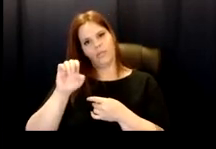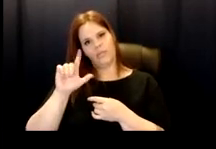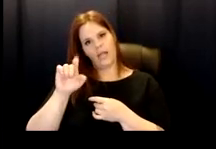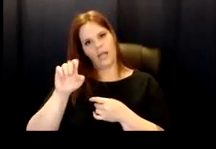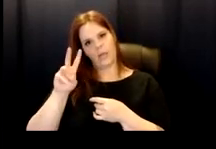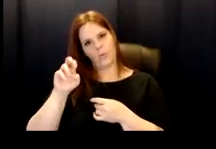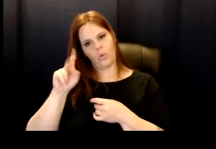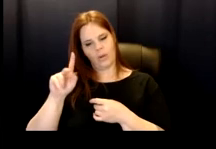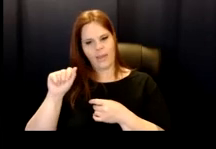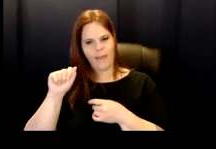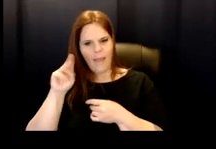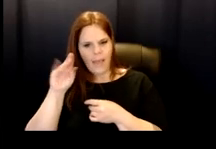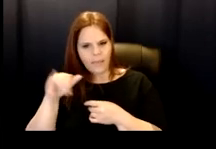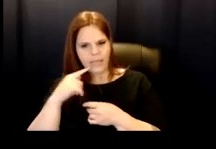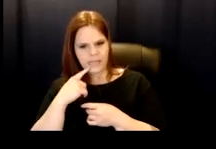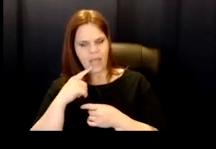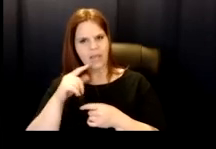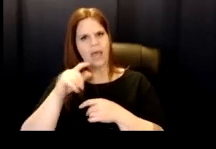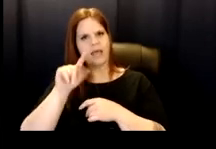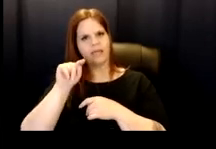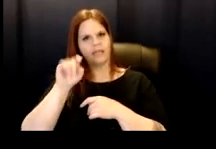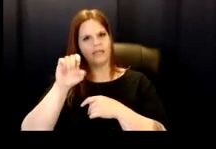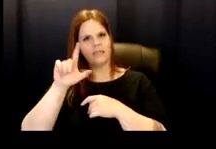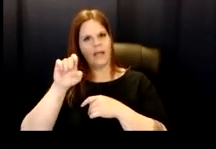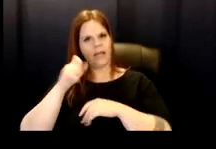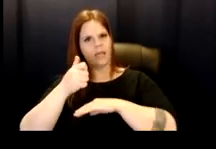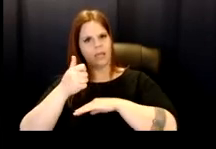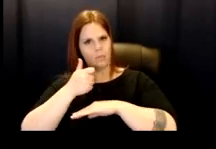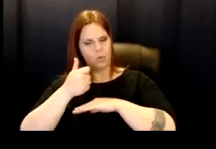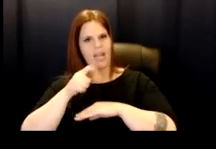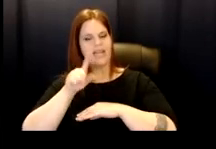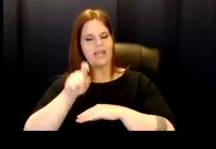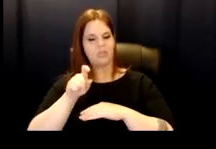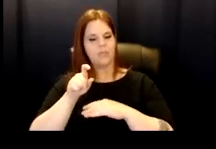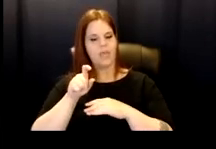Amy, says telecommuting needs to be the choice of the employee and not a requirement of the